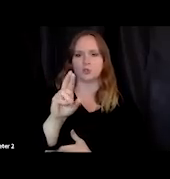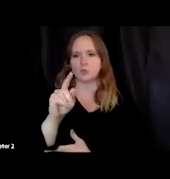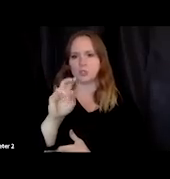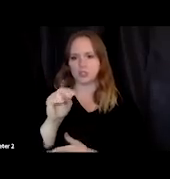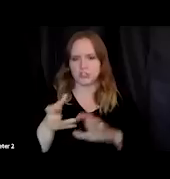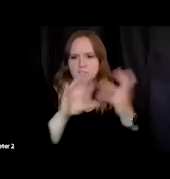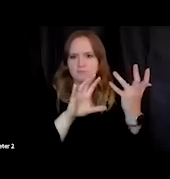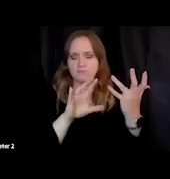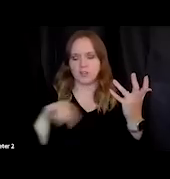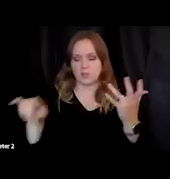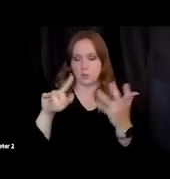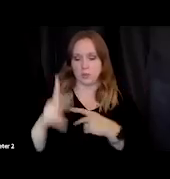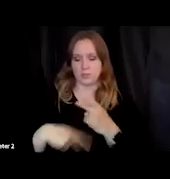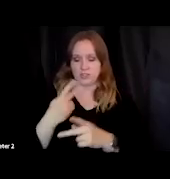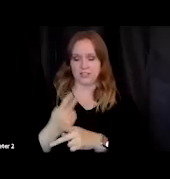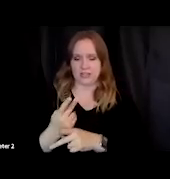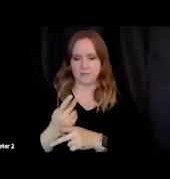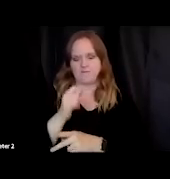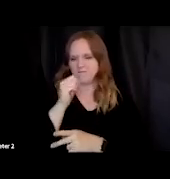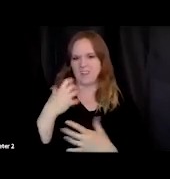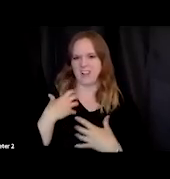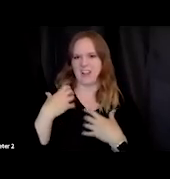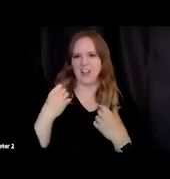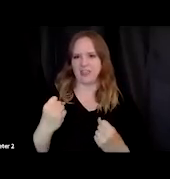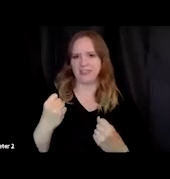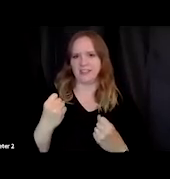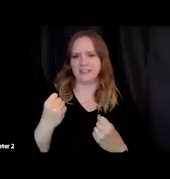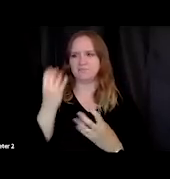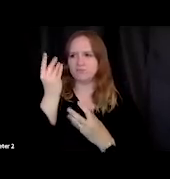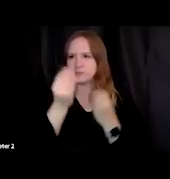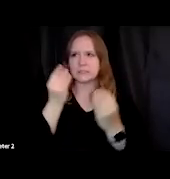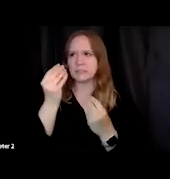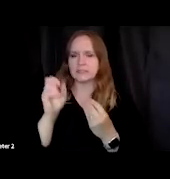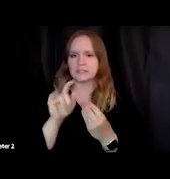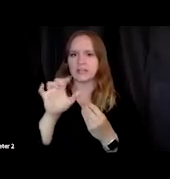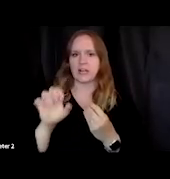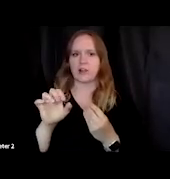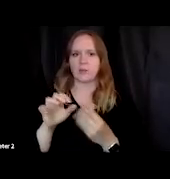of unhelpful thinking styles for which cognitive behavioral therapy